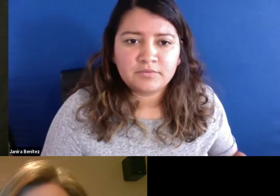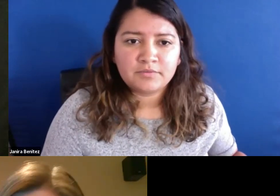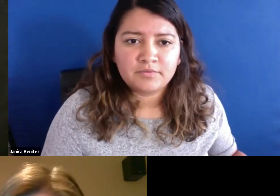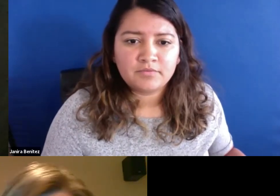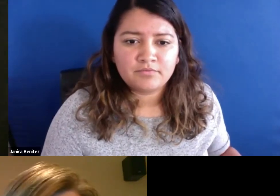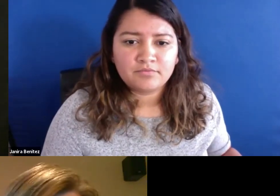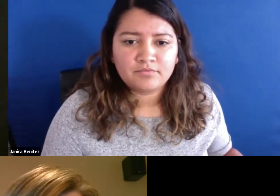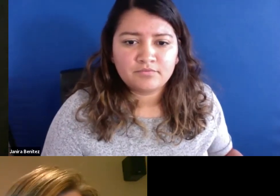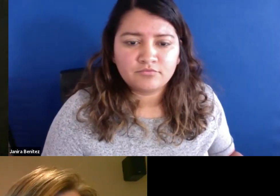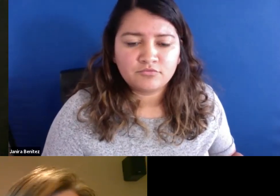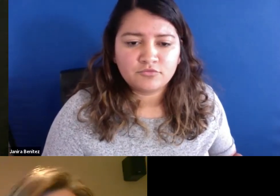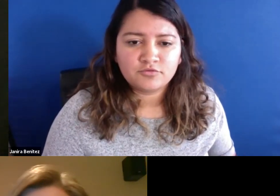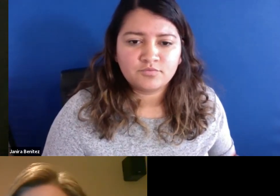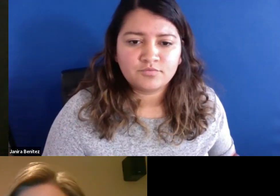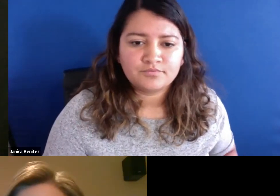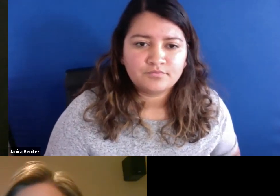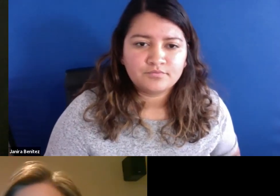Okay. There you go. Marsha: Got it.